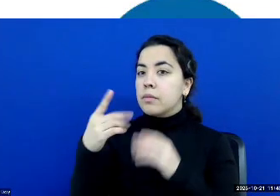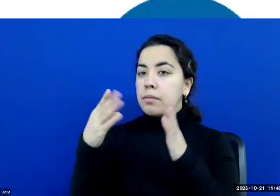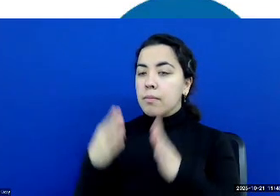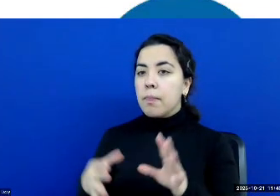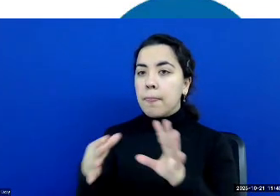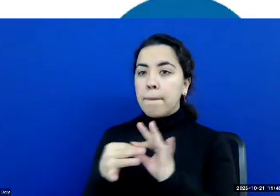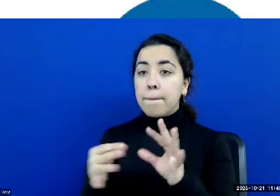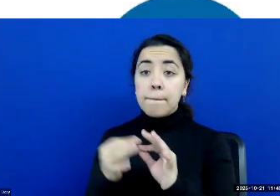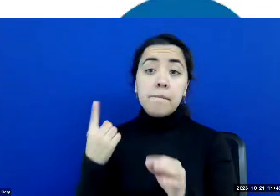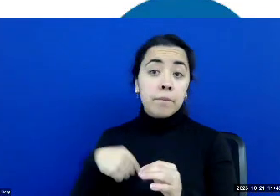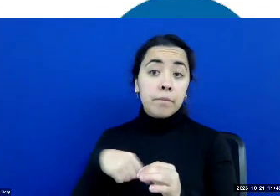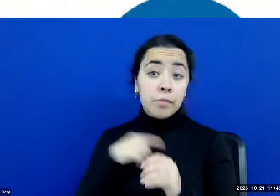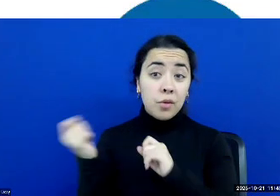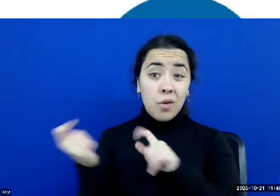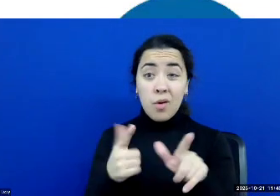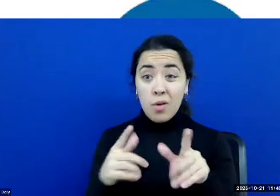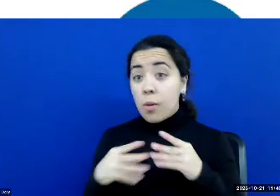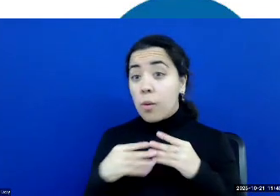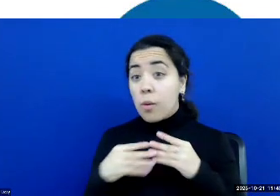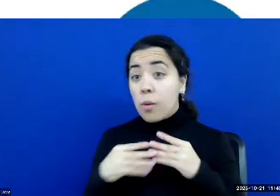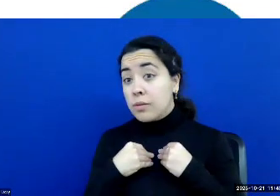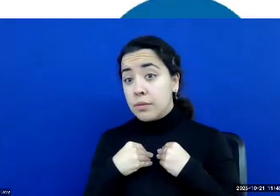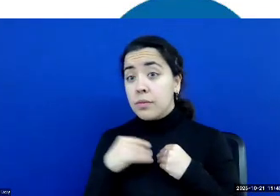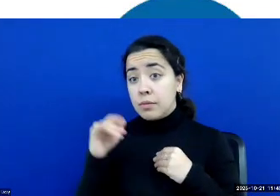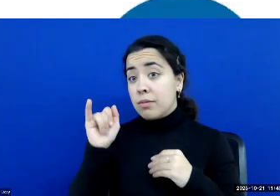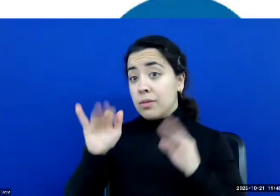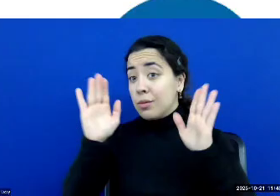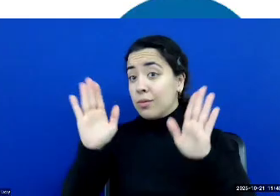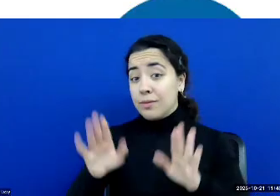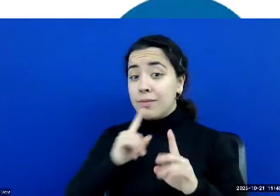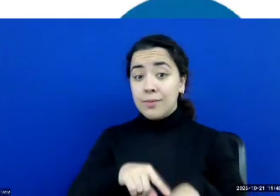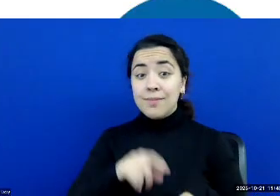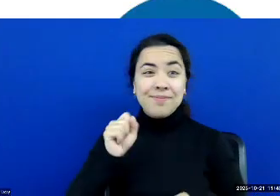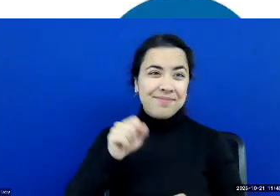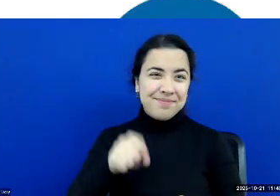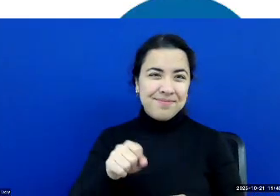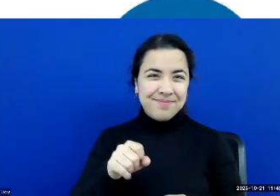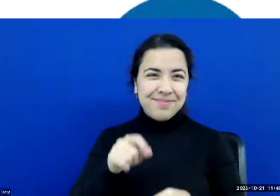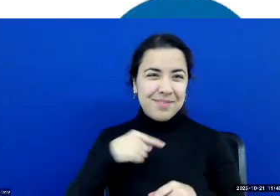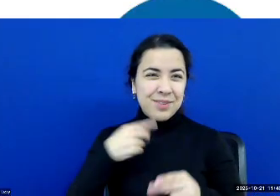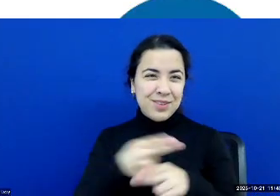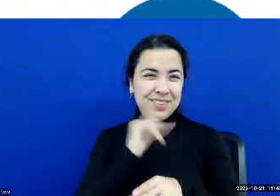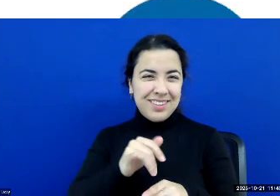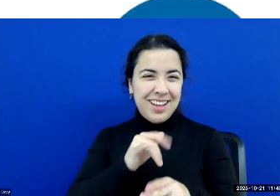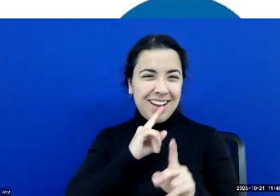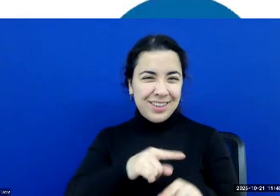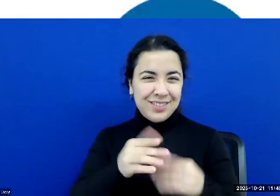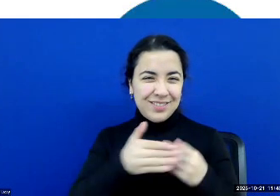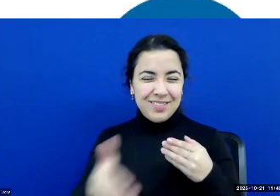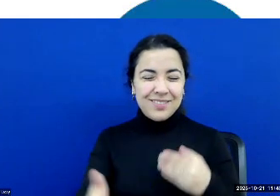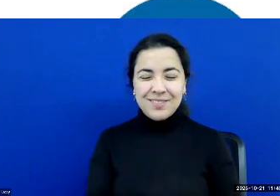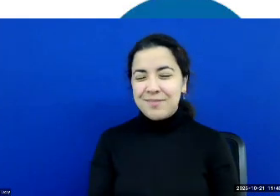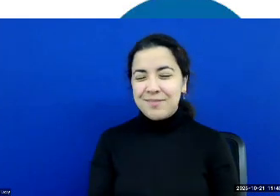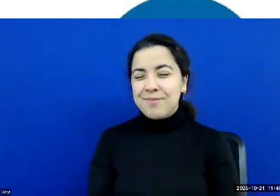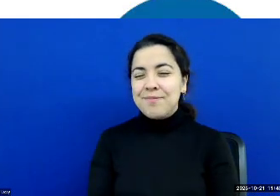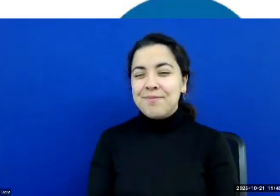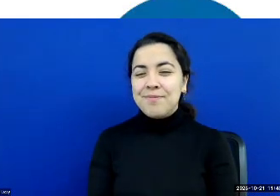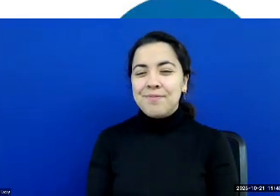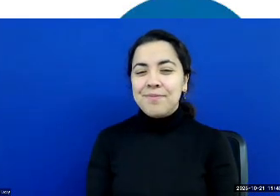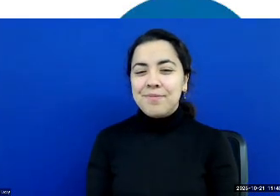Rachel Paul, IAAP: There was a comment in the chat that said, we all own it, so I think that's a great answer. Kathleen DeForest: That is a great answer. I'm gonna use that answer from now on.